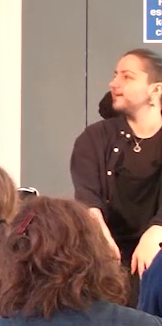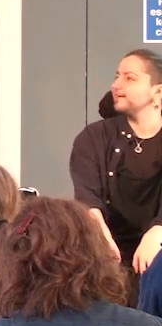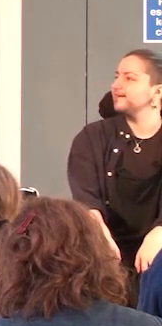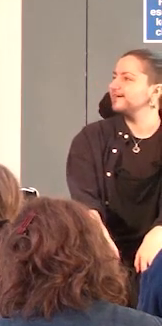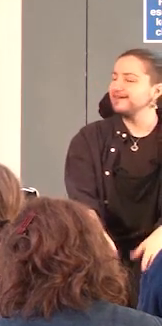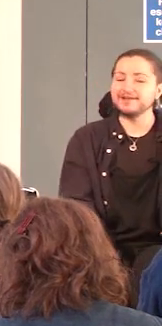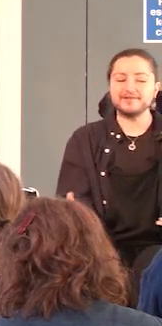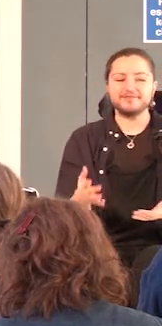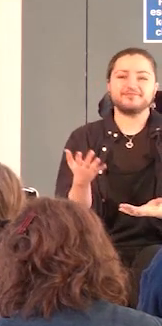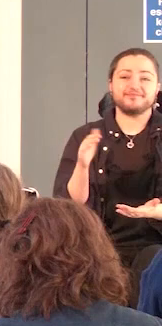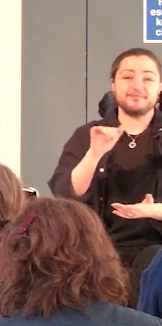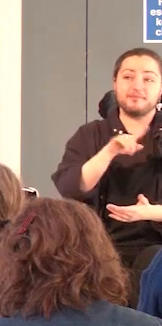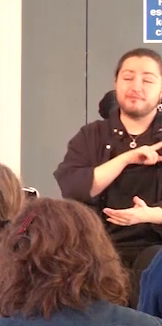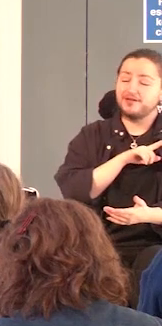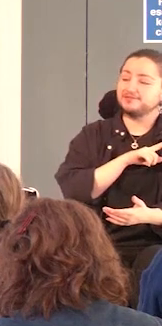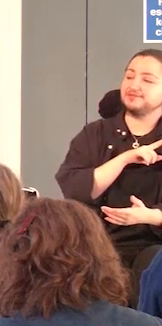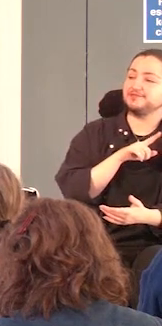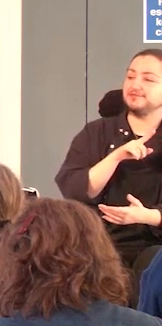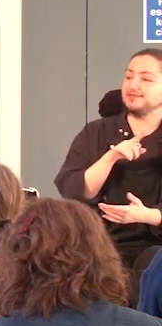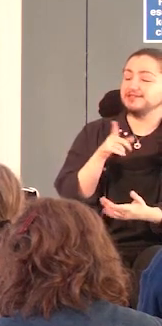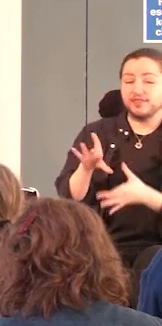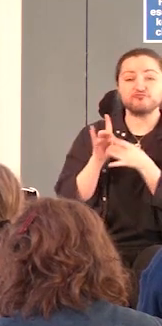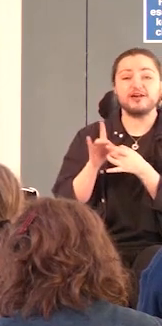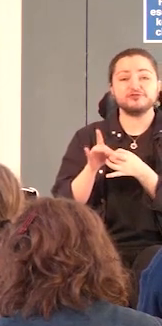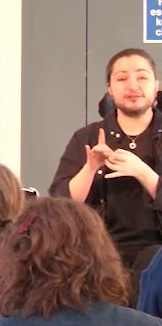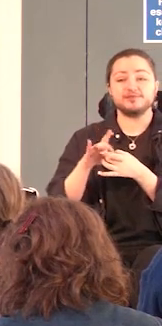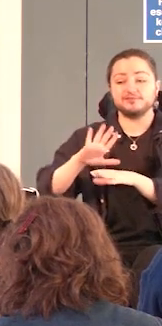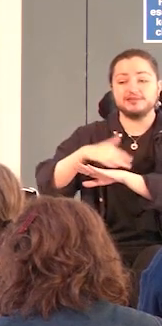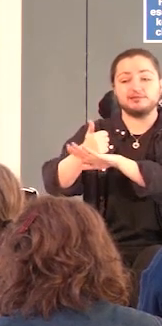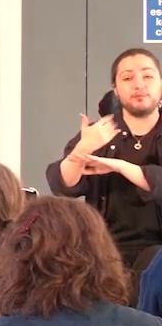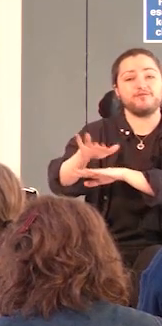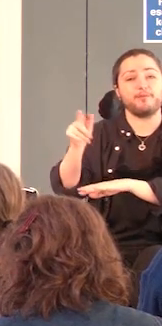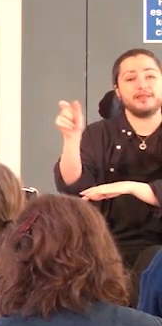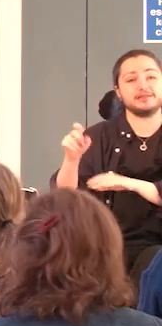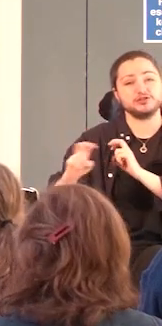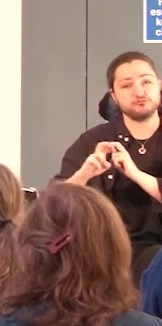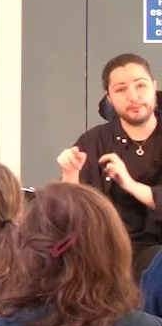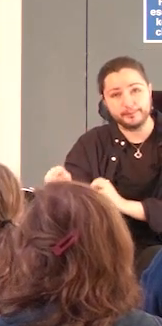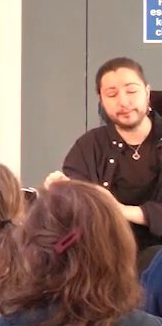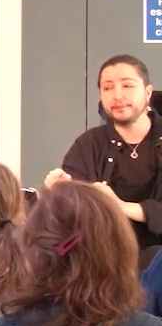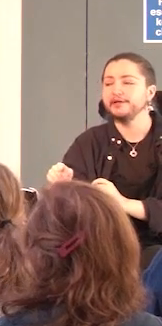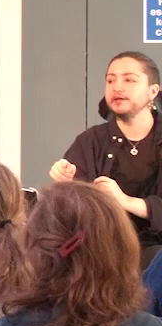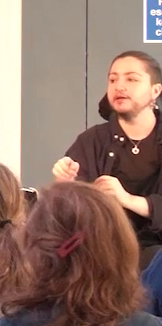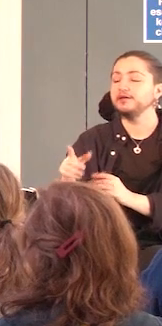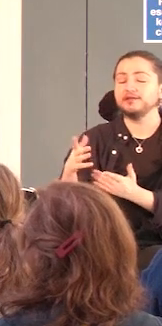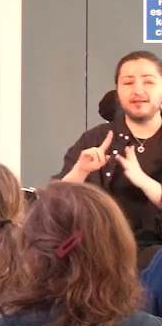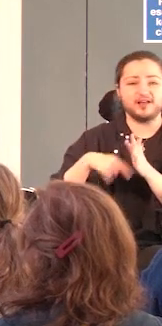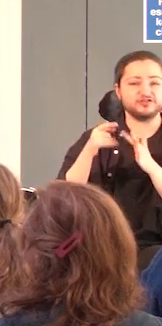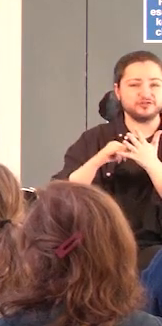Because yeah, on the back of the, the relationships that were formed in Italy, as Jess sort of acknowledged, it's led to a lot more collaboration